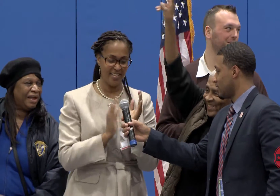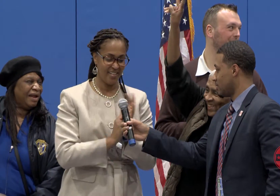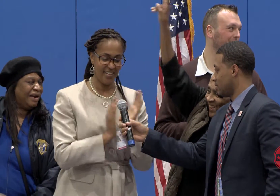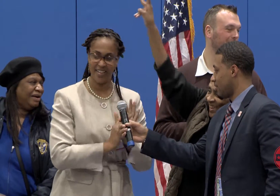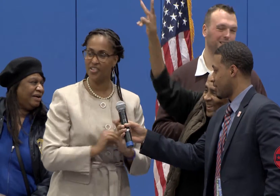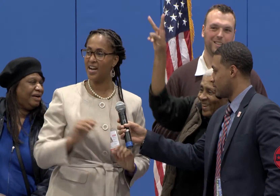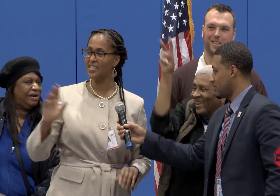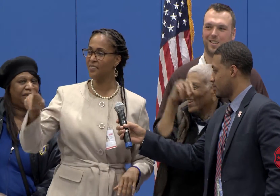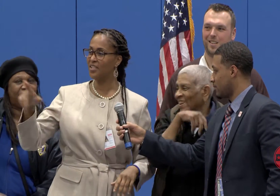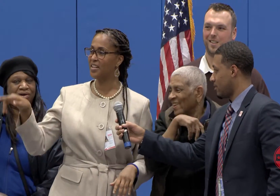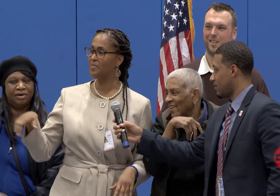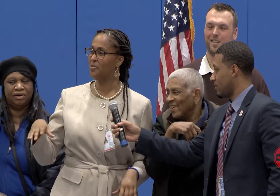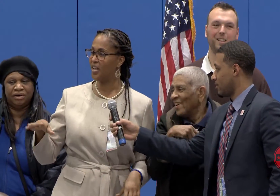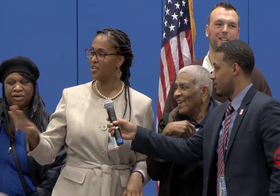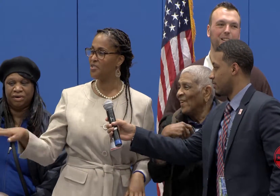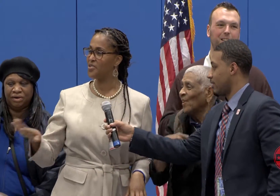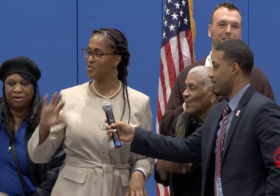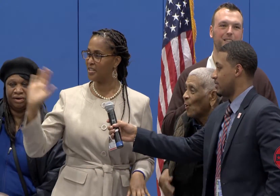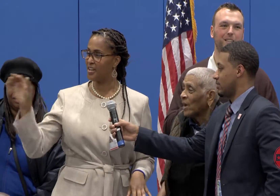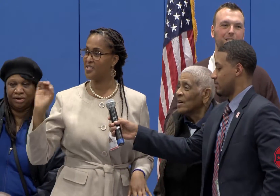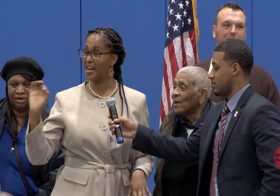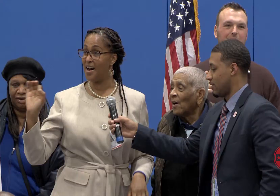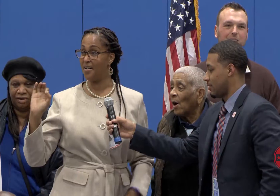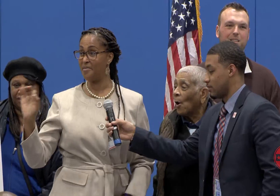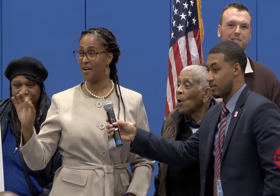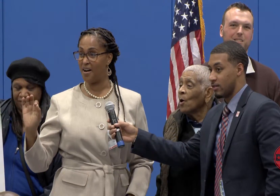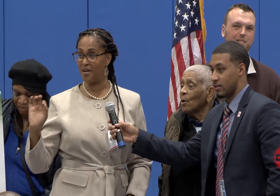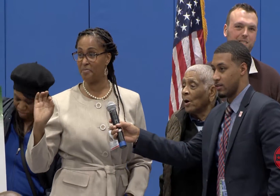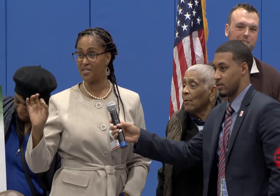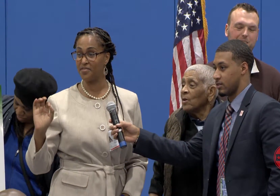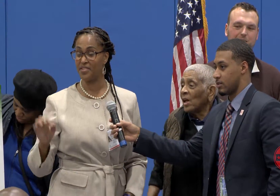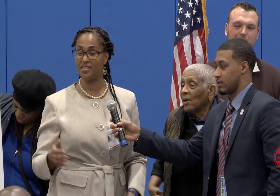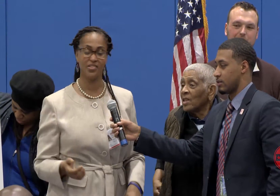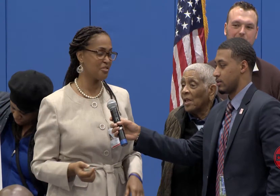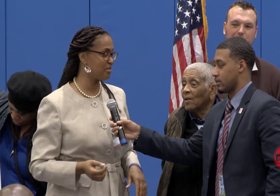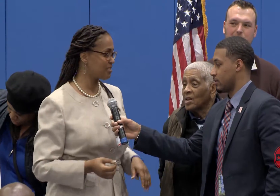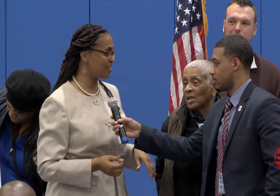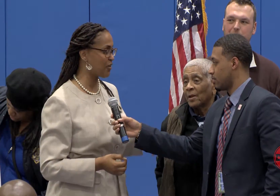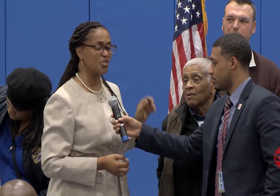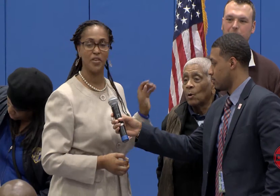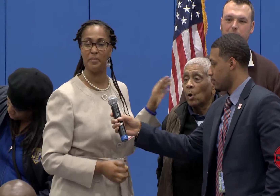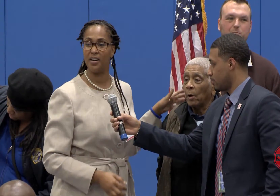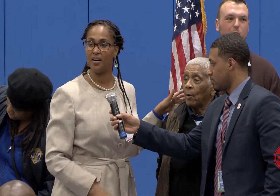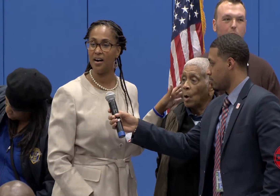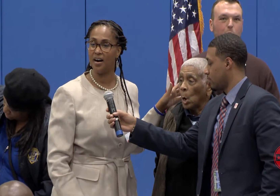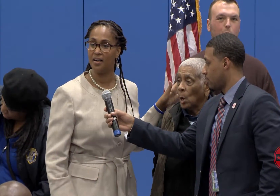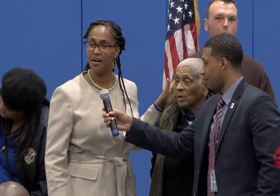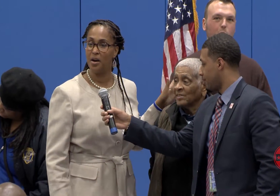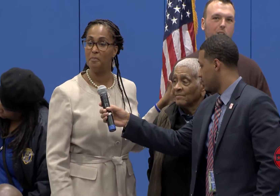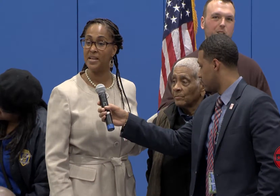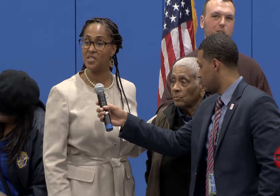YOU GUYS HAVE TO LOOK UP THE WANDA OATES' STORY AND SEE HOW IMPRESSIVE THIS IS. SHE WAS THE FIRST FEMALE MEN'S